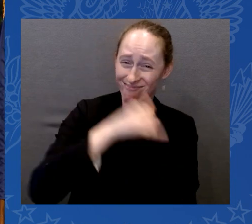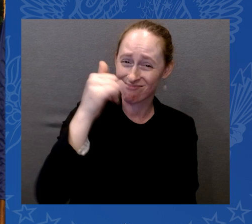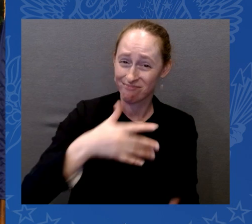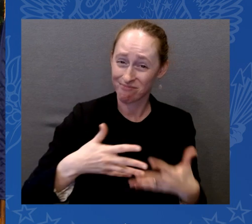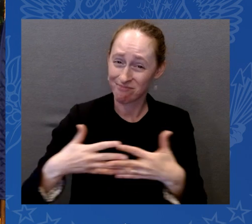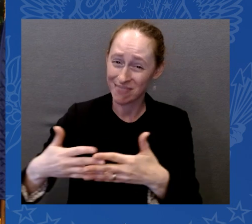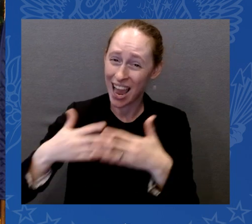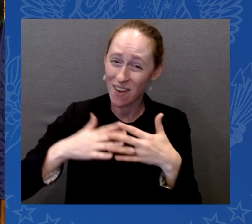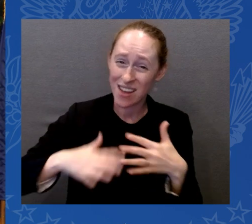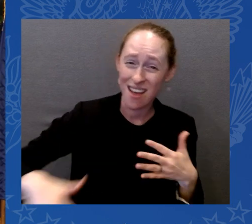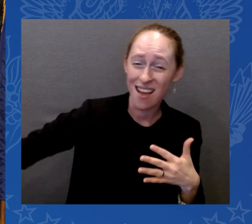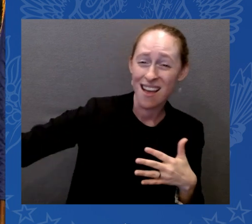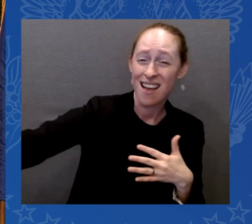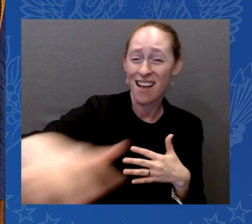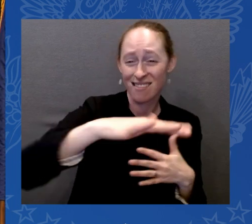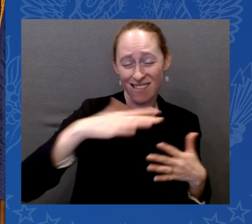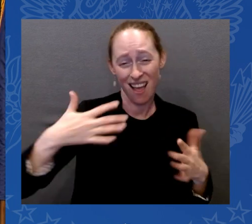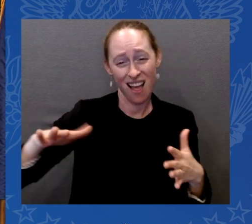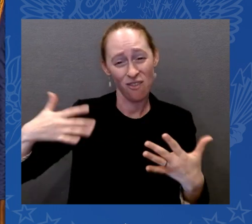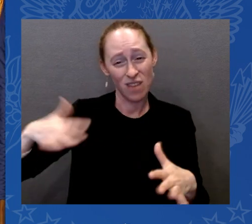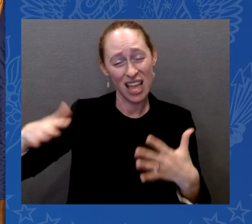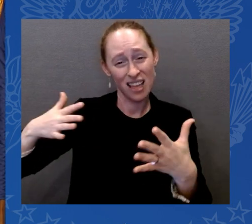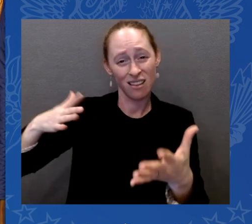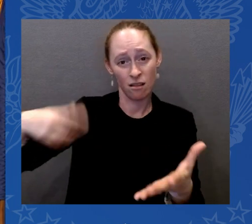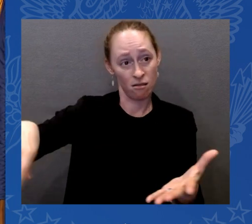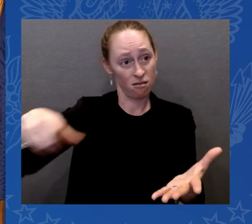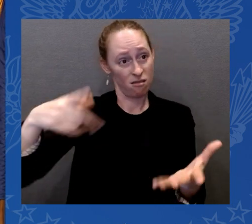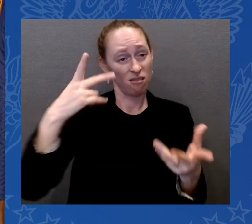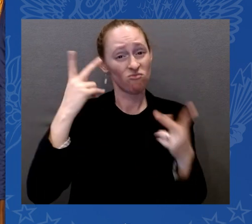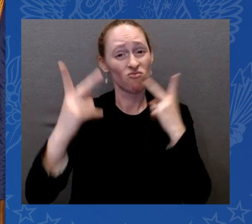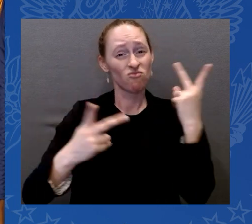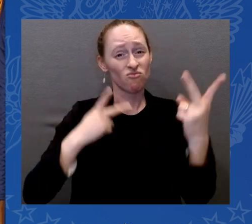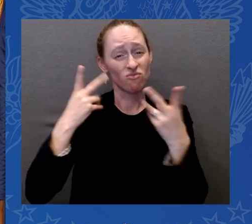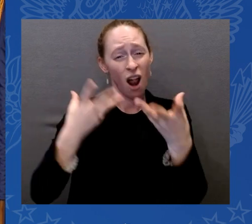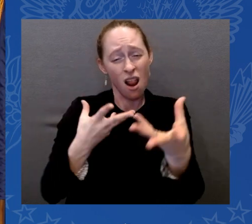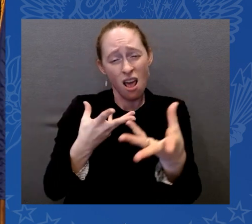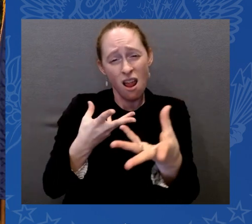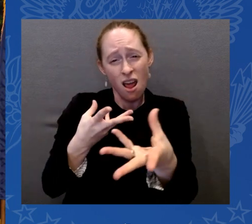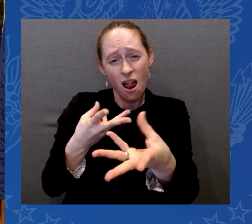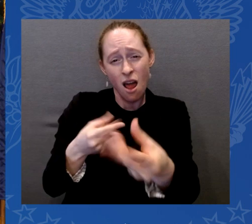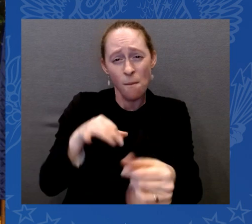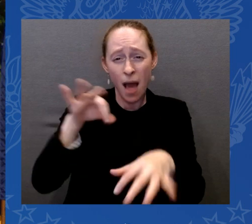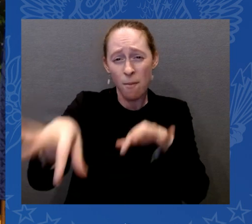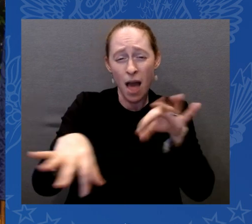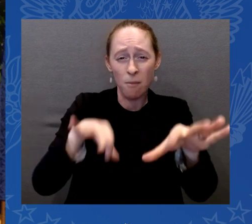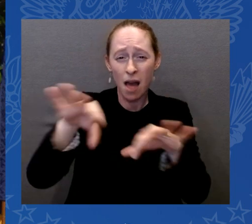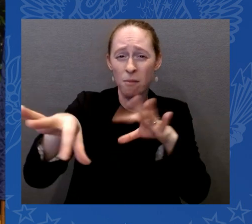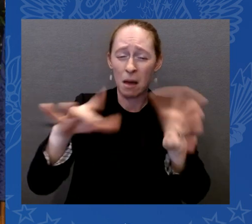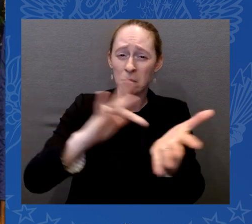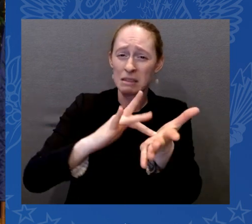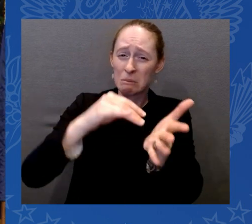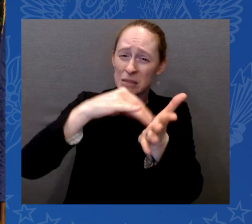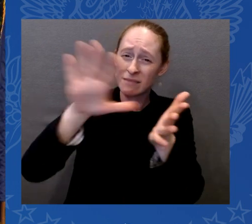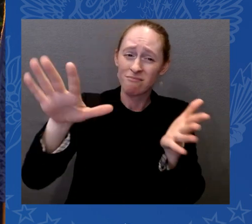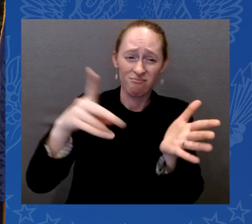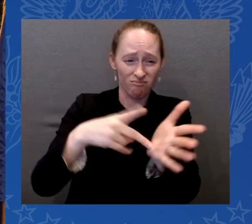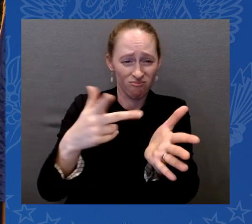In America, we pay more for prescription drugs than any developed nation in the world. And there's no rhyme or reason to that.